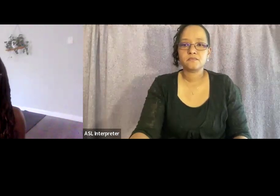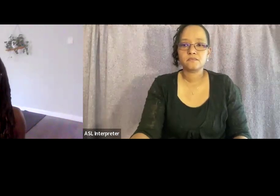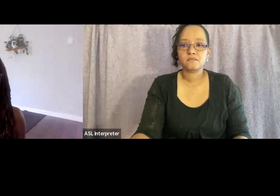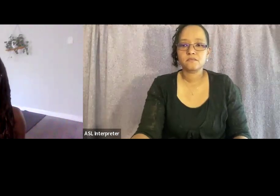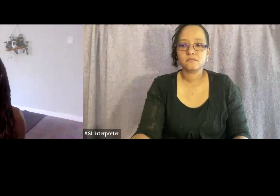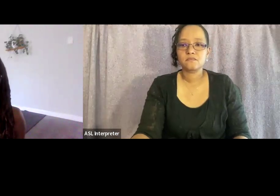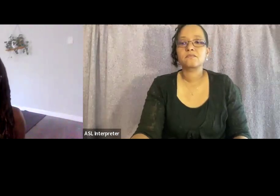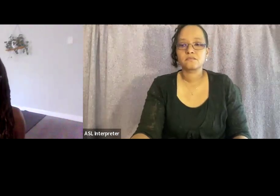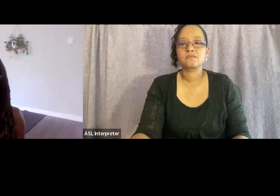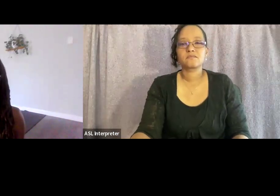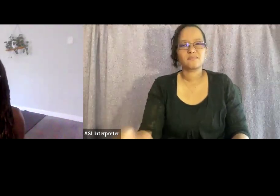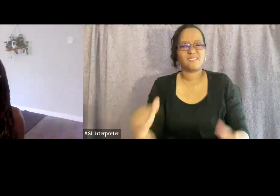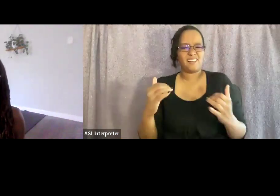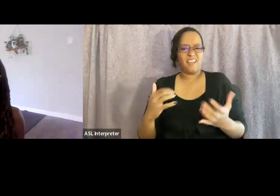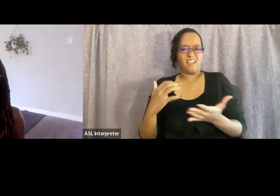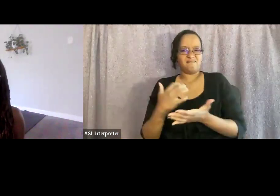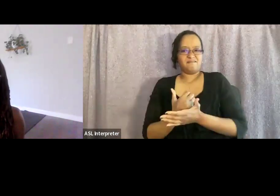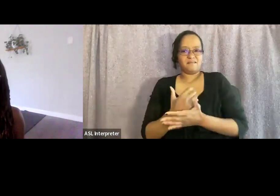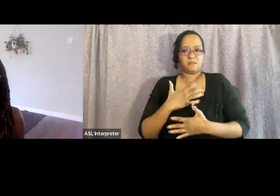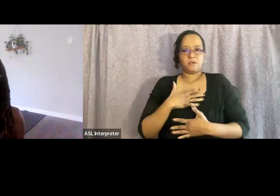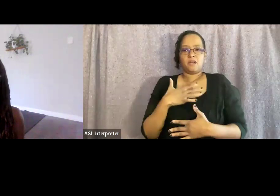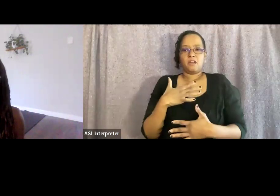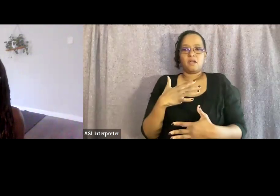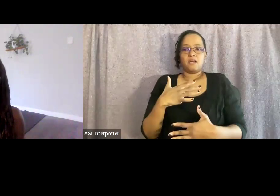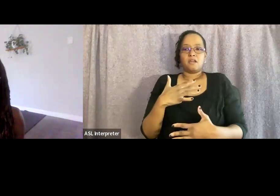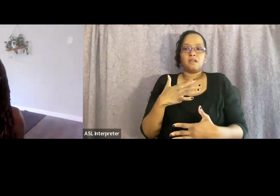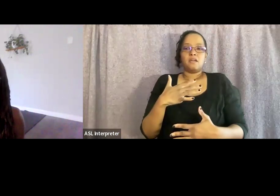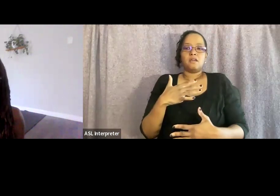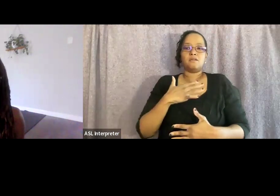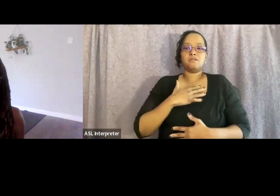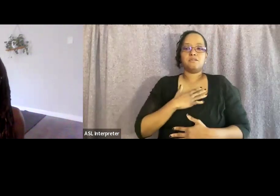I'm going to take a breath here, and again, thank you all for sharing.